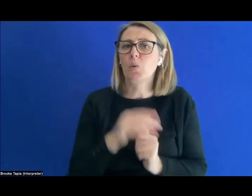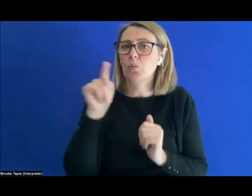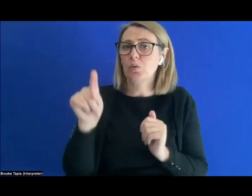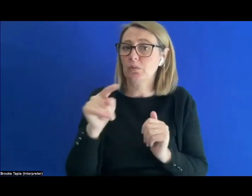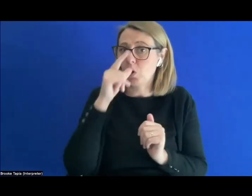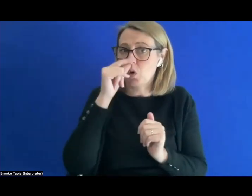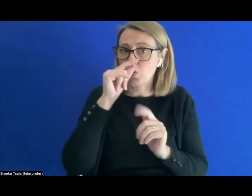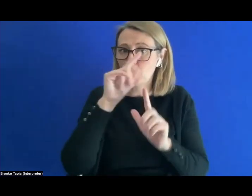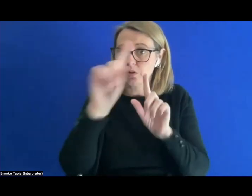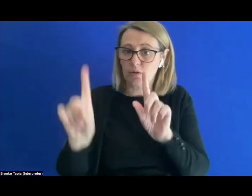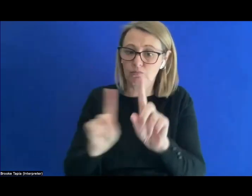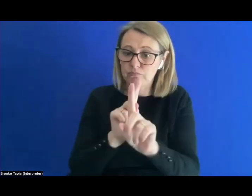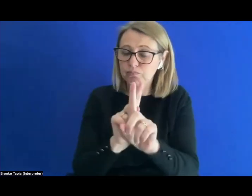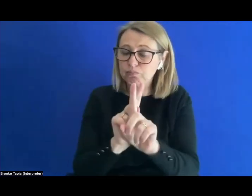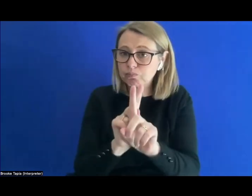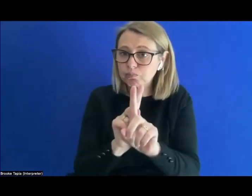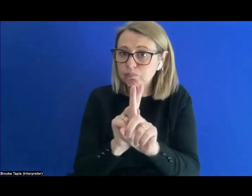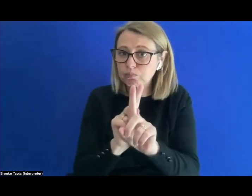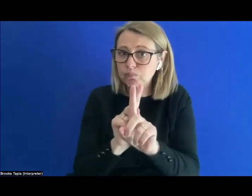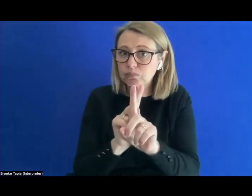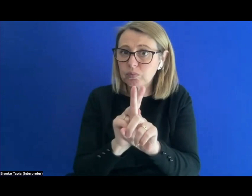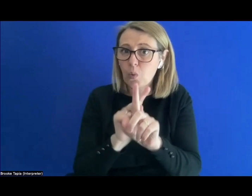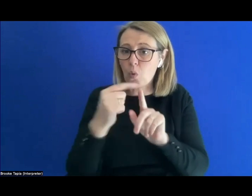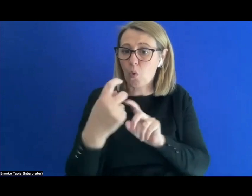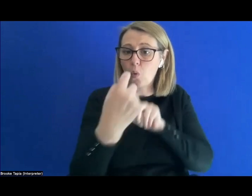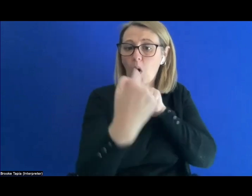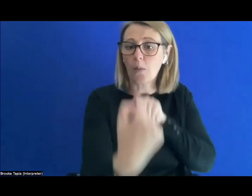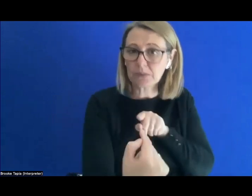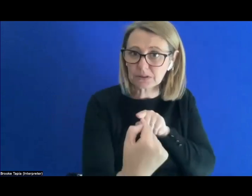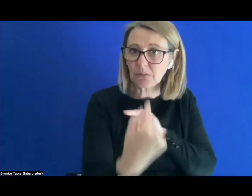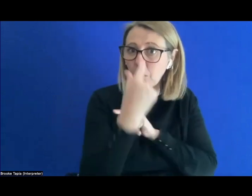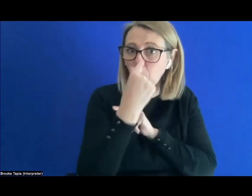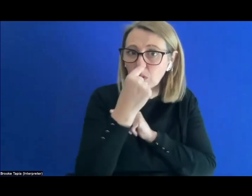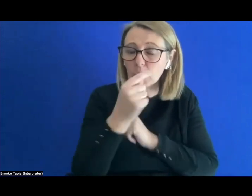behind the individual or opposite them?” I think you could possibly do both. It depends